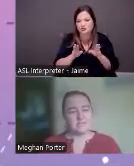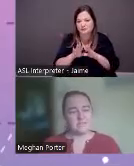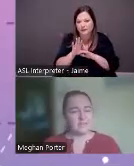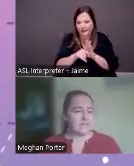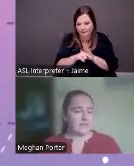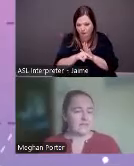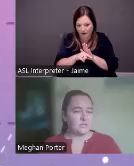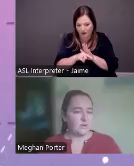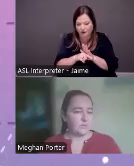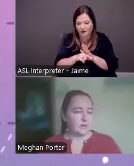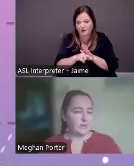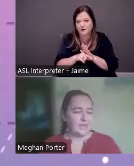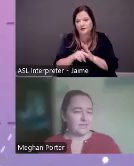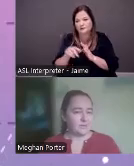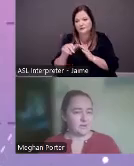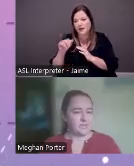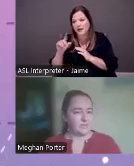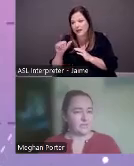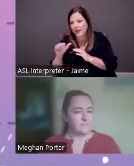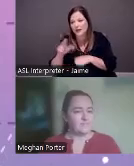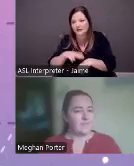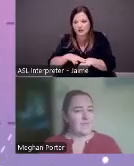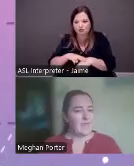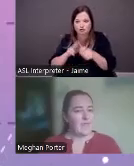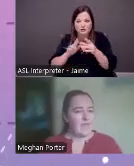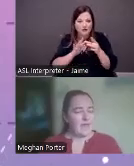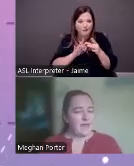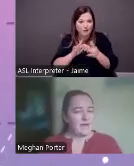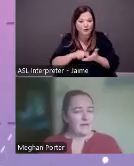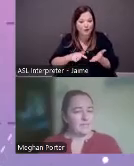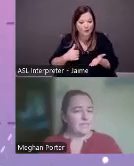of the ADA National Network and the work that we do.